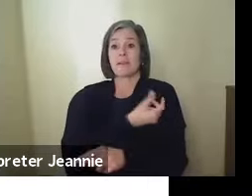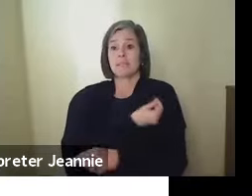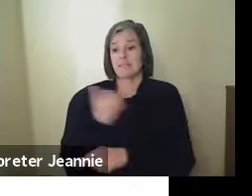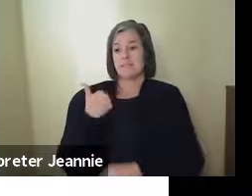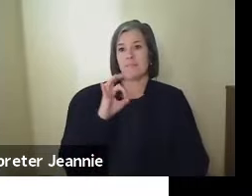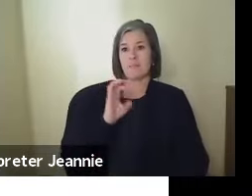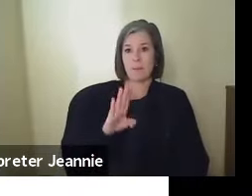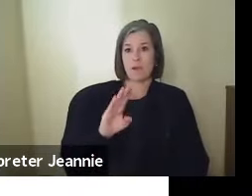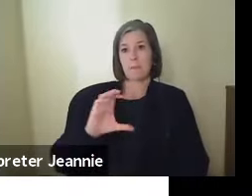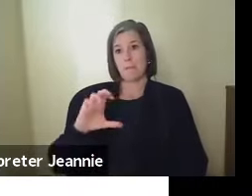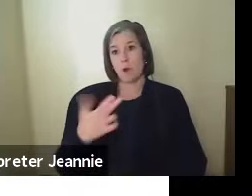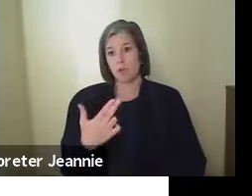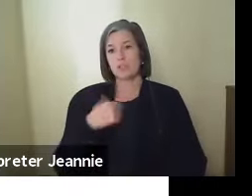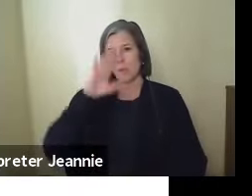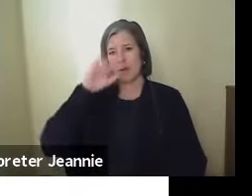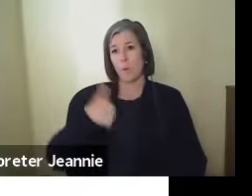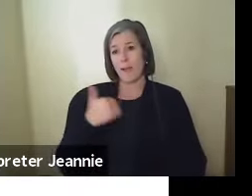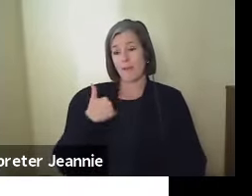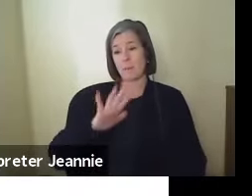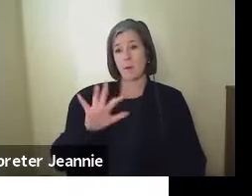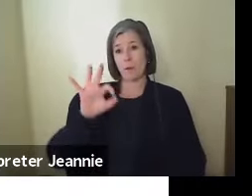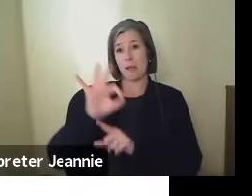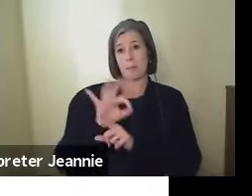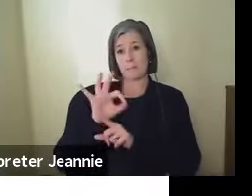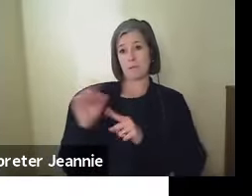know we've got about nine months so far. They are not reporting that they